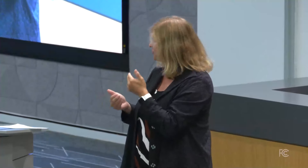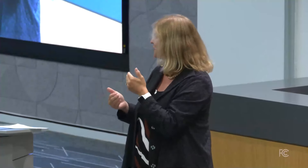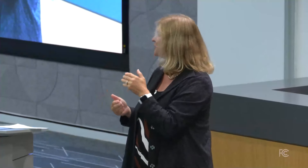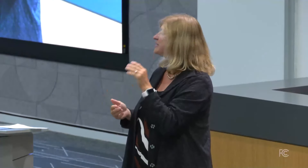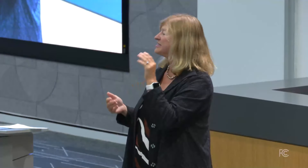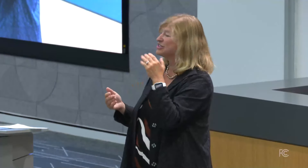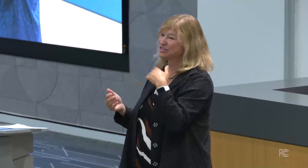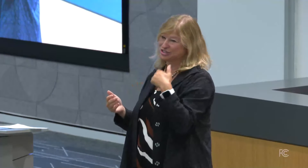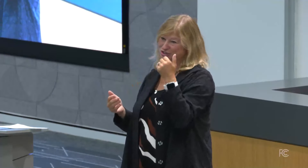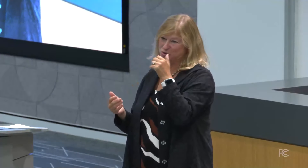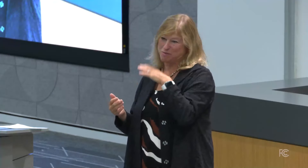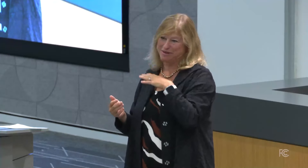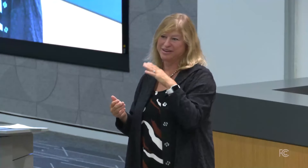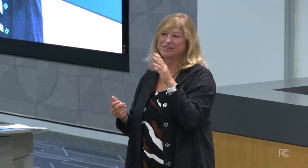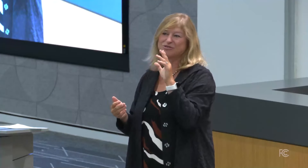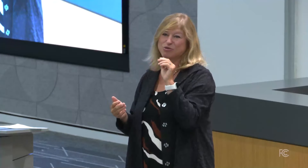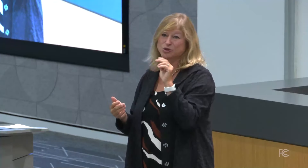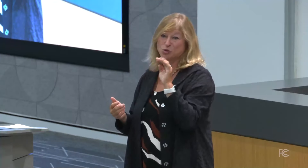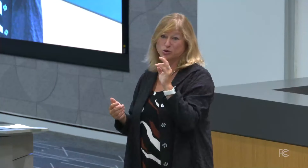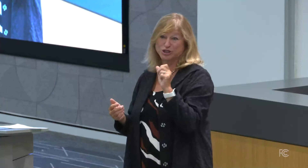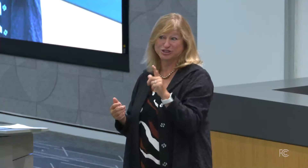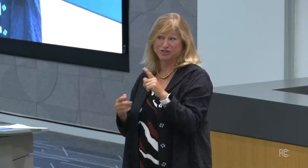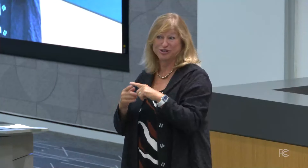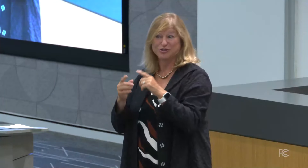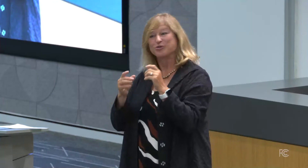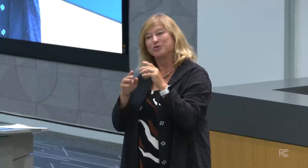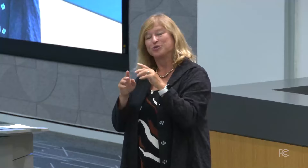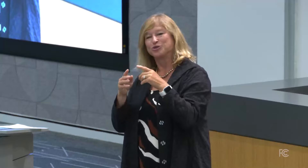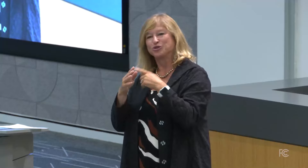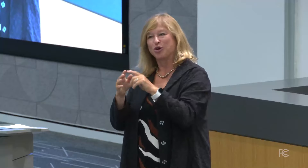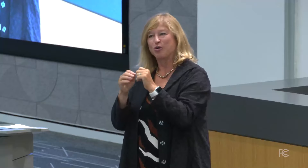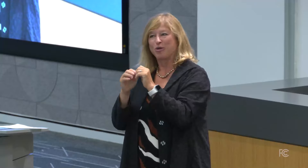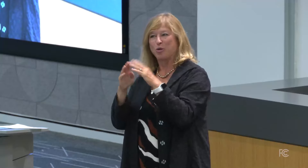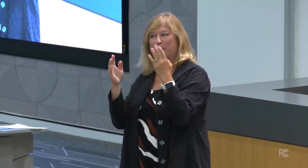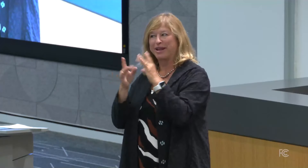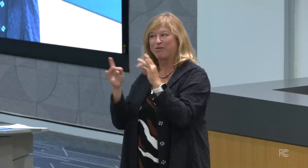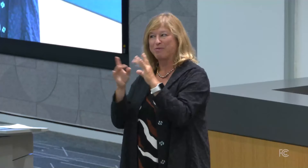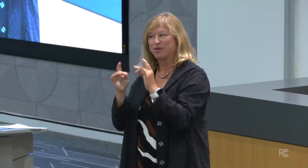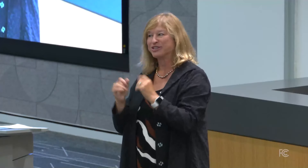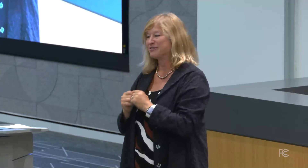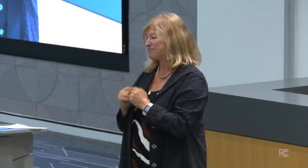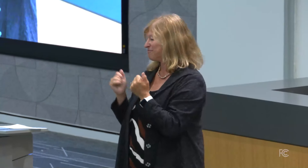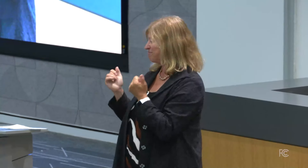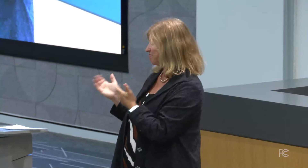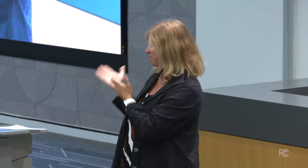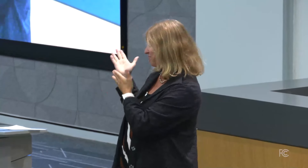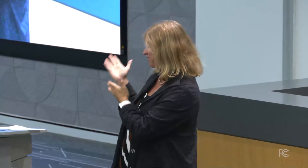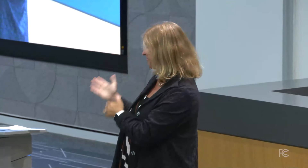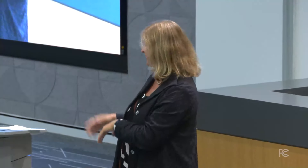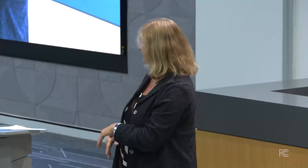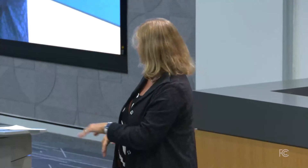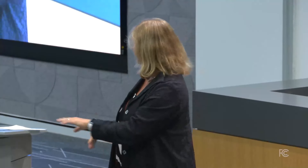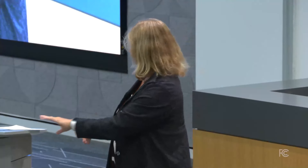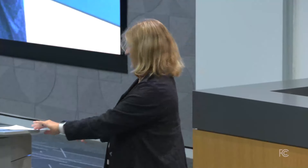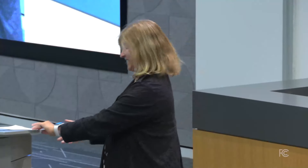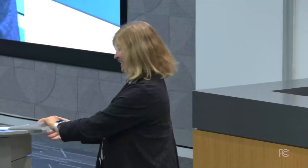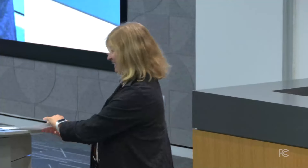PROGRAM STARTED. WE HAVE AN OUTSTANDING PANEL, SPEAKERS, EXHIBITS, MUCH TO DO TODAY AND IN ONLY